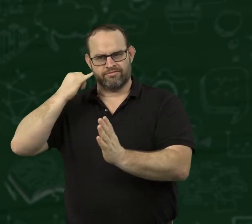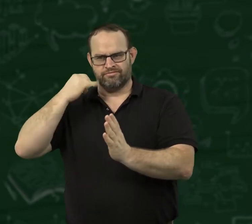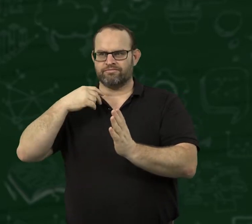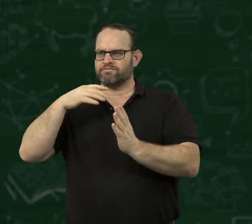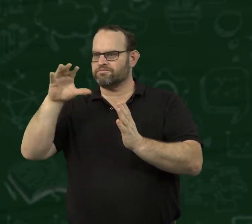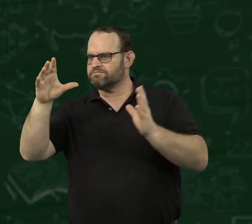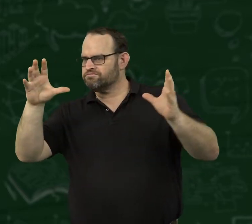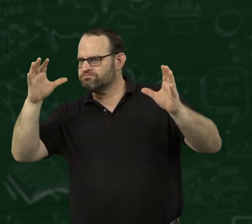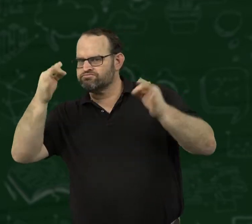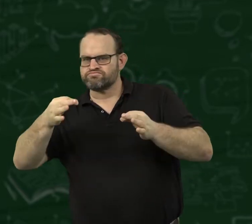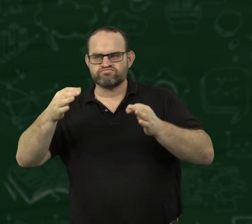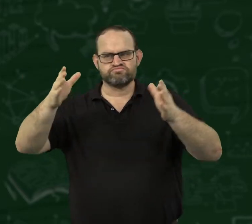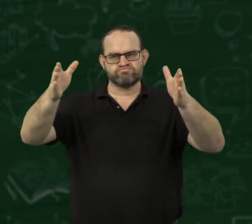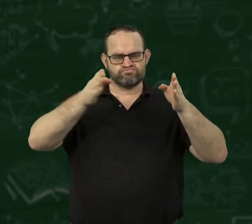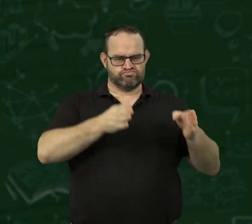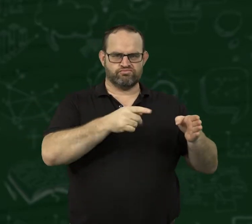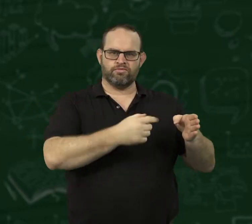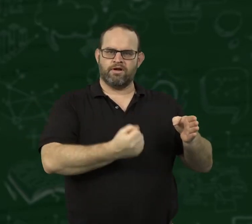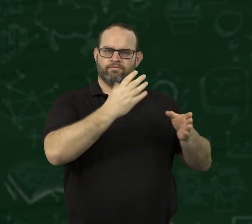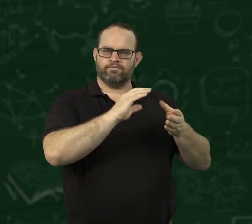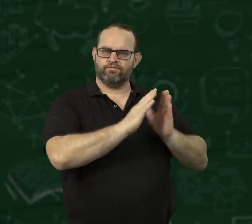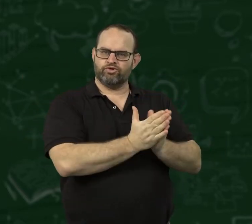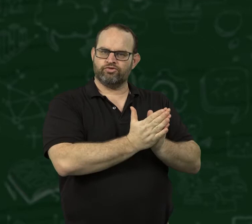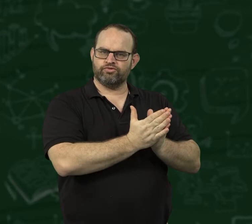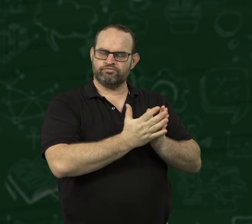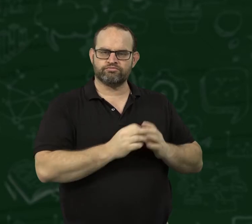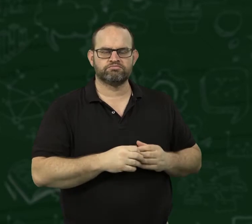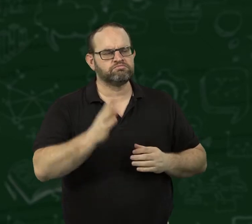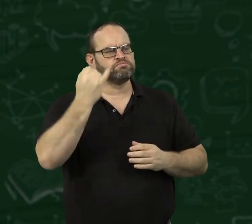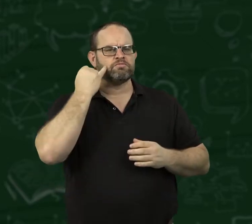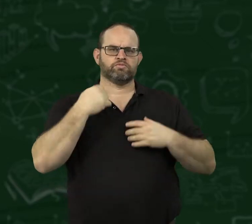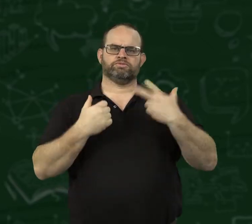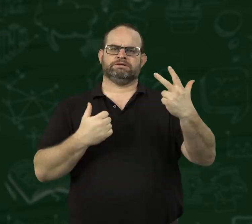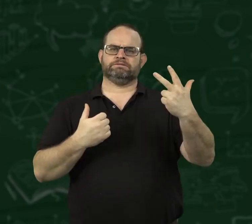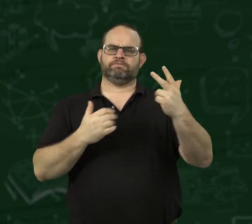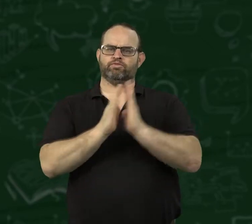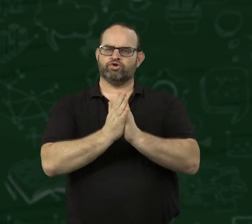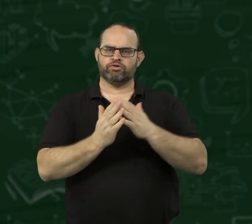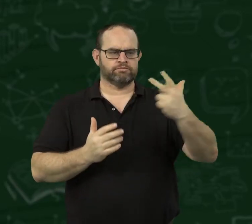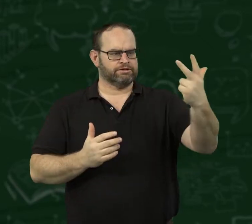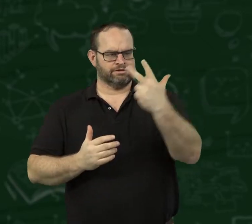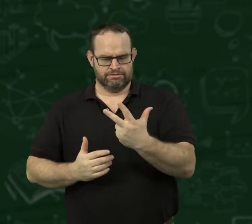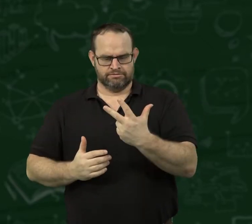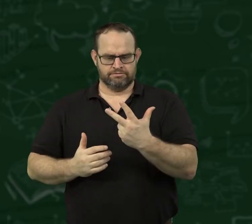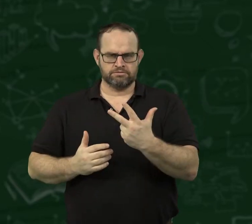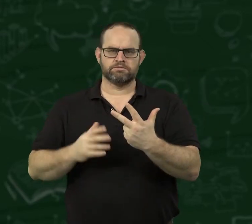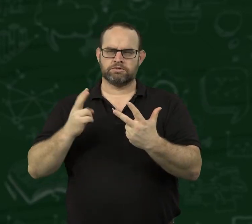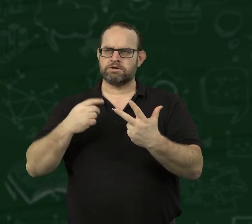If you decide to purchase several books. Let's say you buy three books.